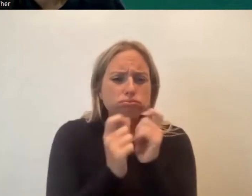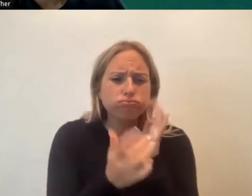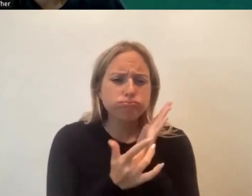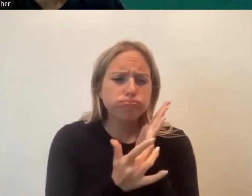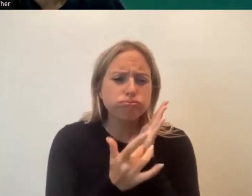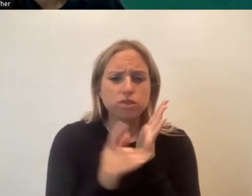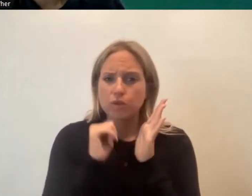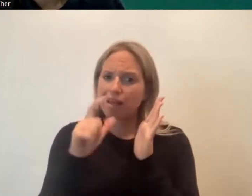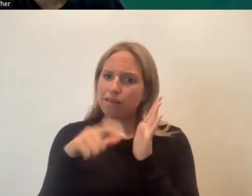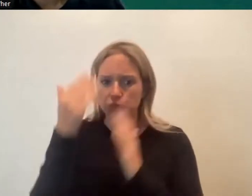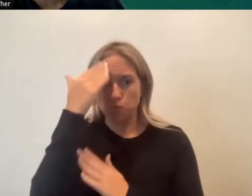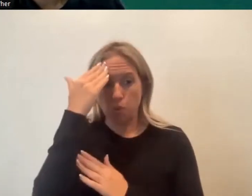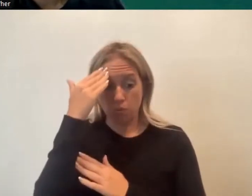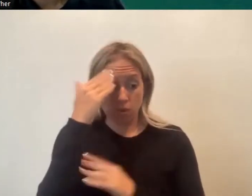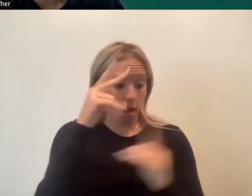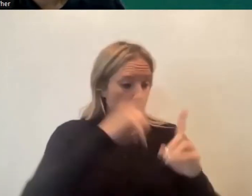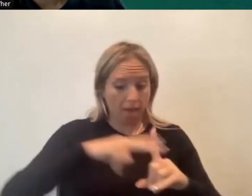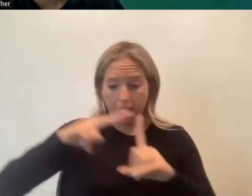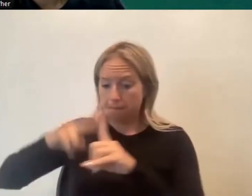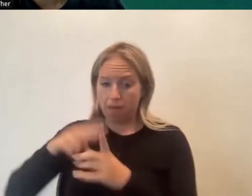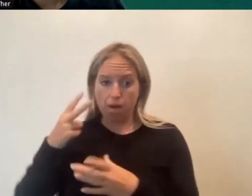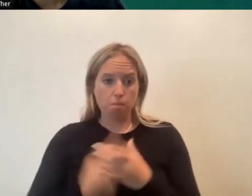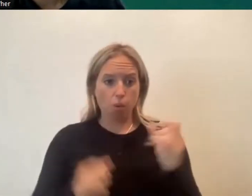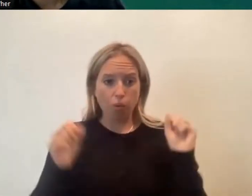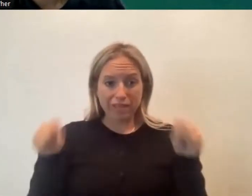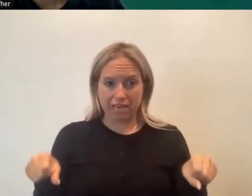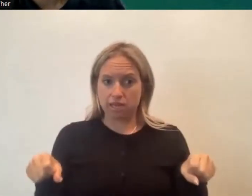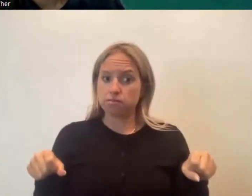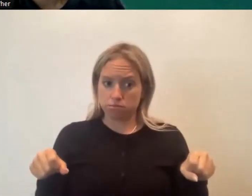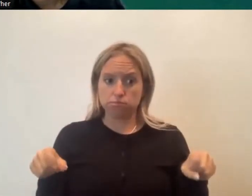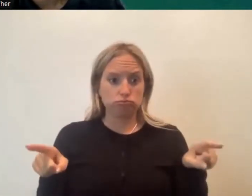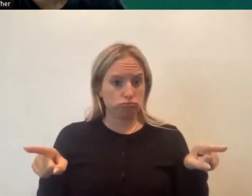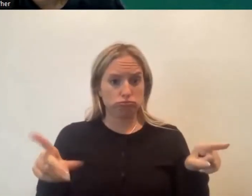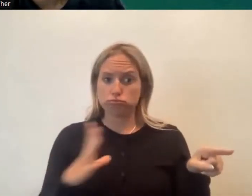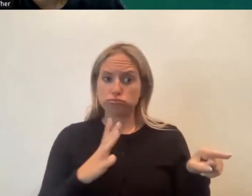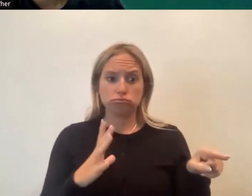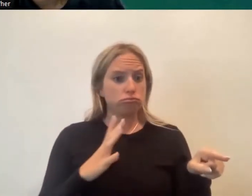You can apply for both SSDI and SI. You can do it.